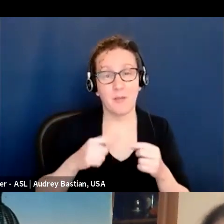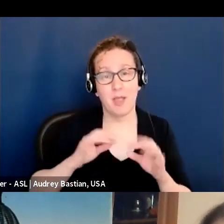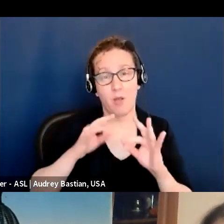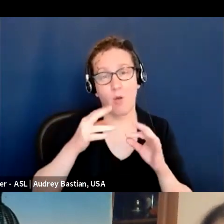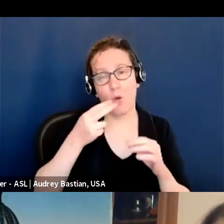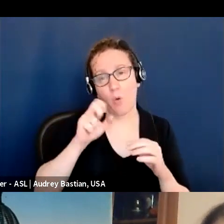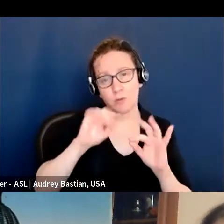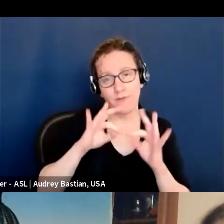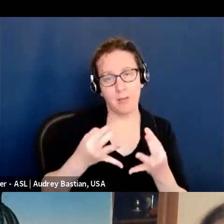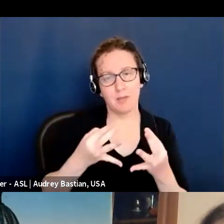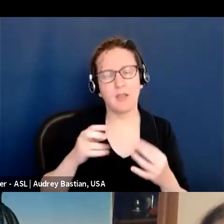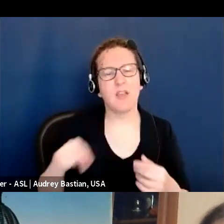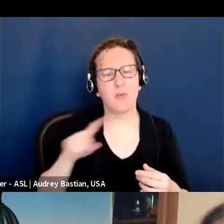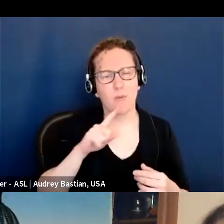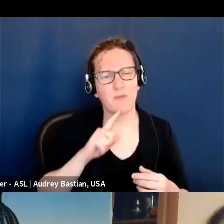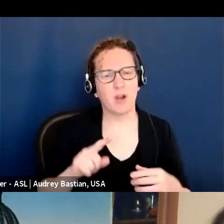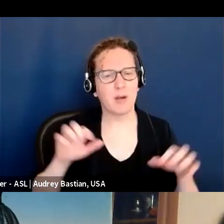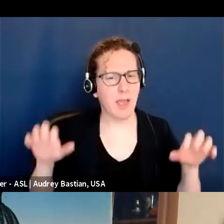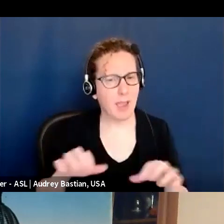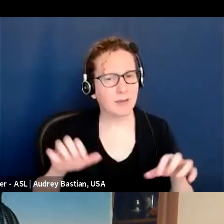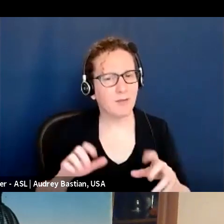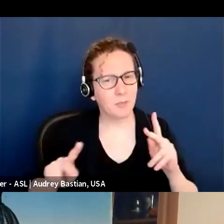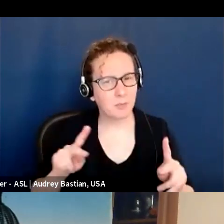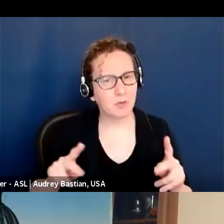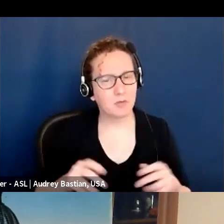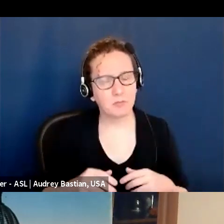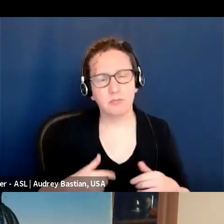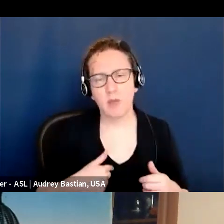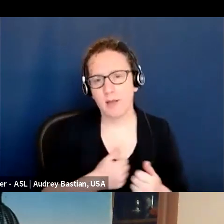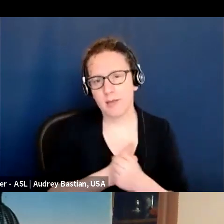they were very active people. I loved that, yeah. >> JUSTIN HARFORD: That's great.